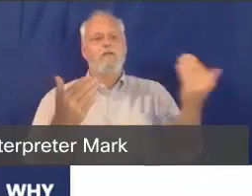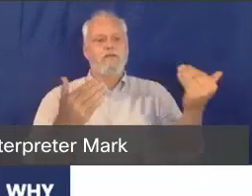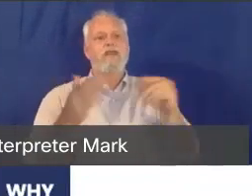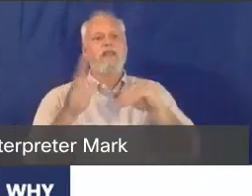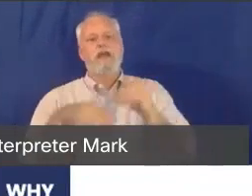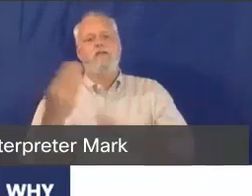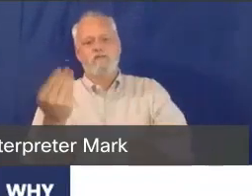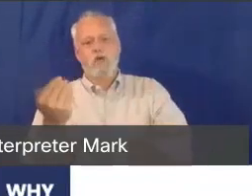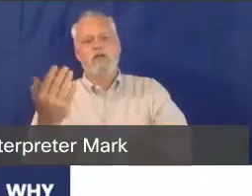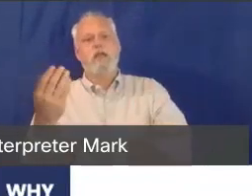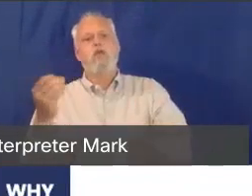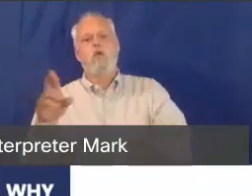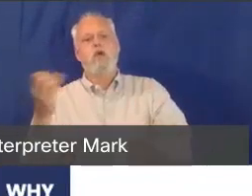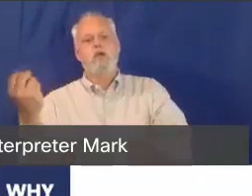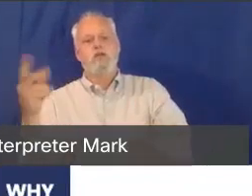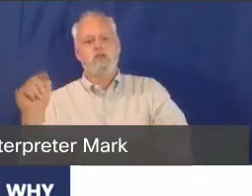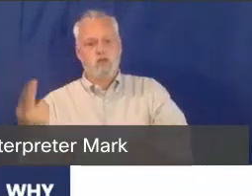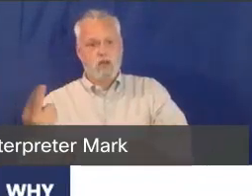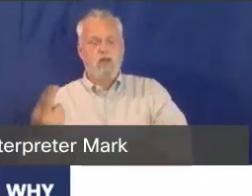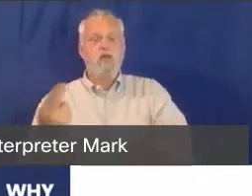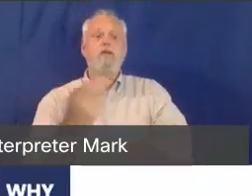1010 involve people walking 14 involve people bicycling.